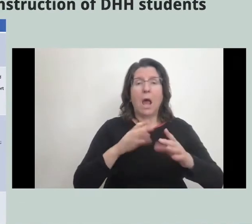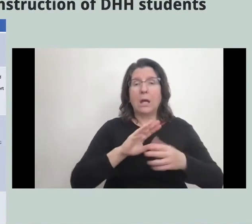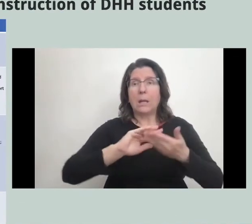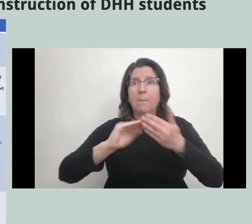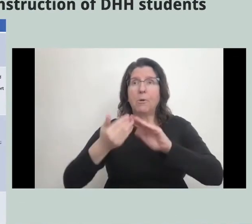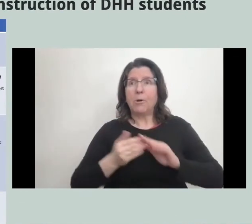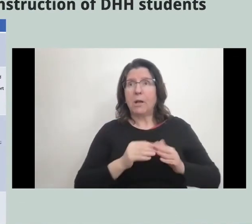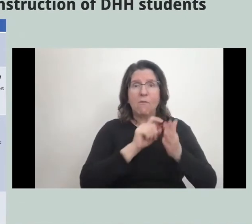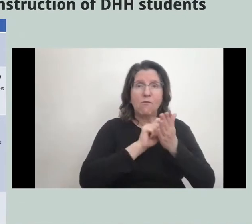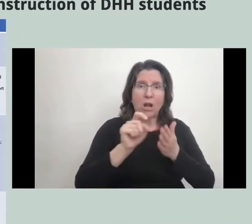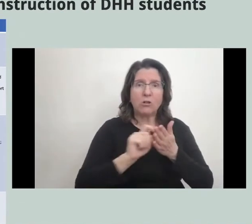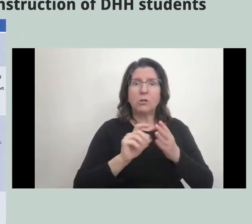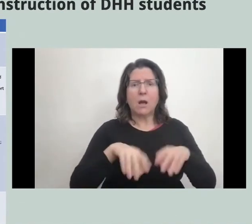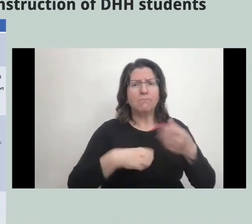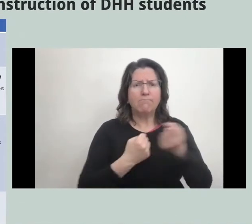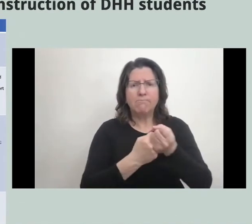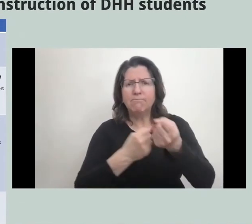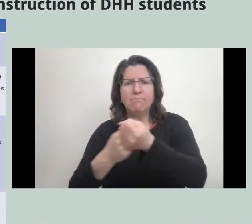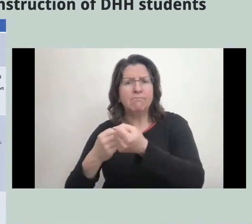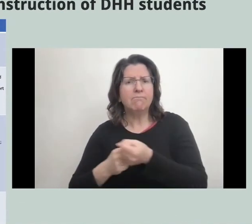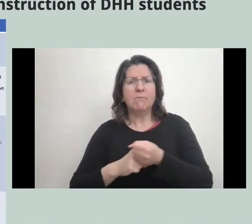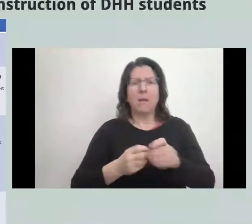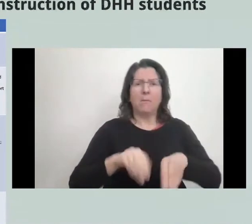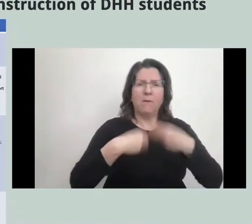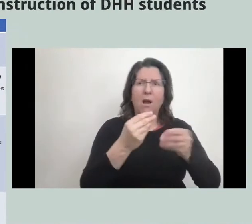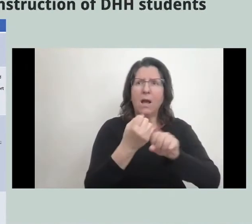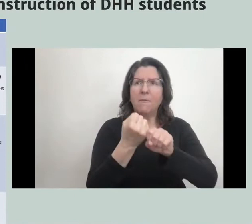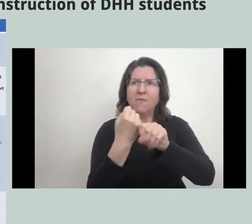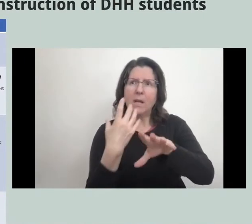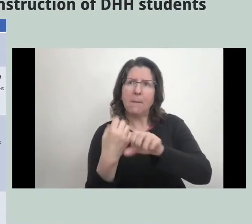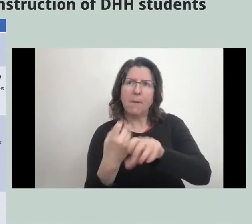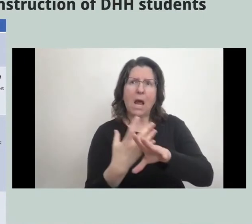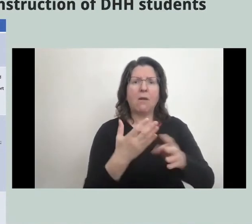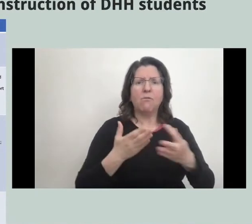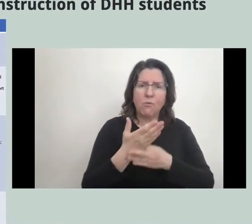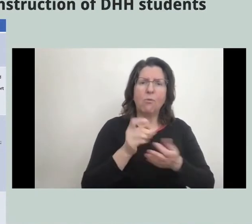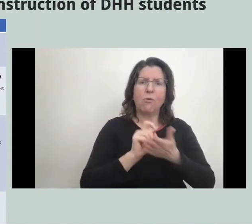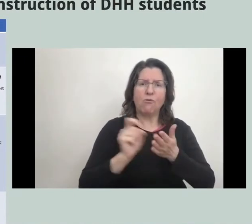You need to create an engaged community of writers, who will provide feedback throughout the writing process . . .